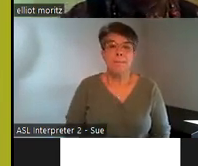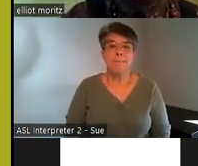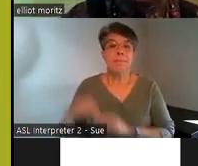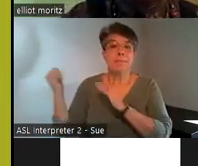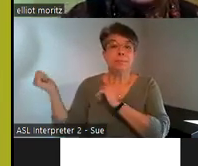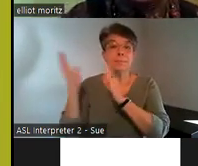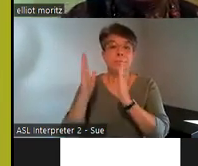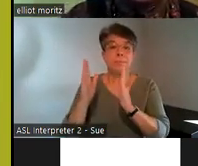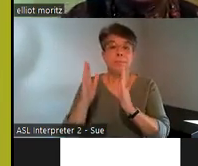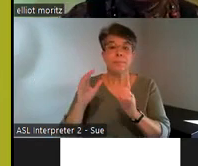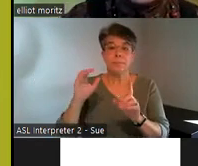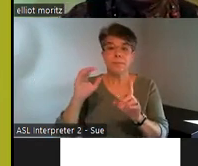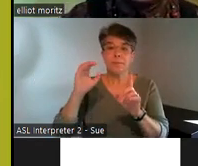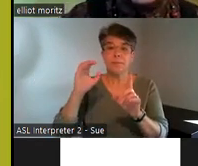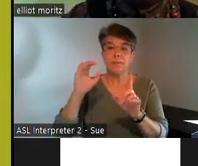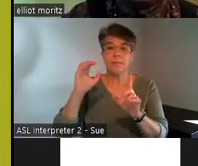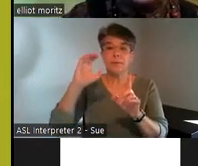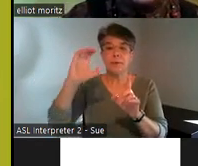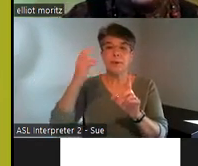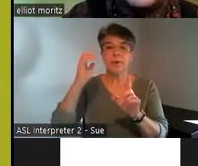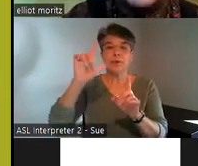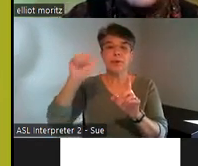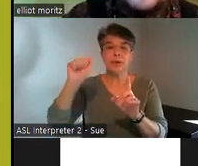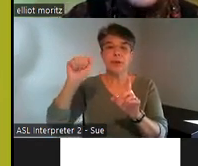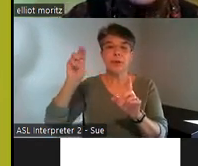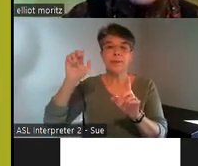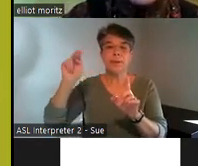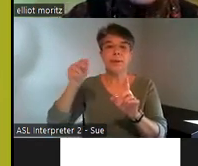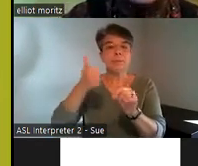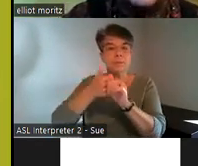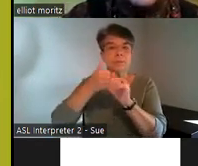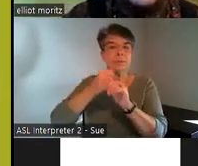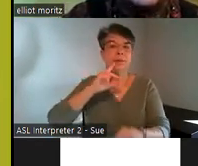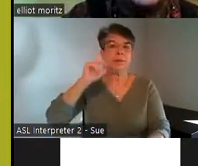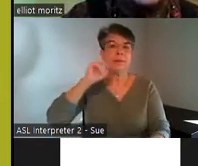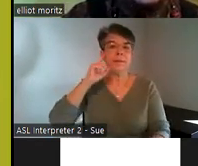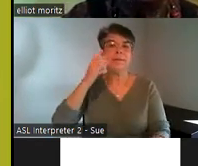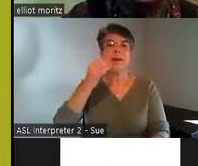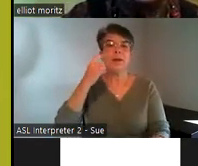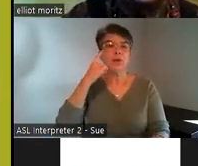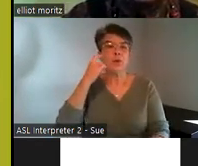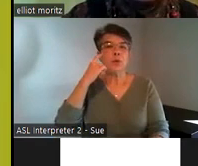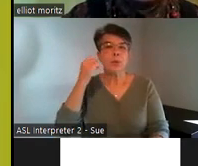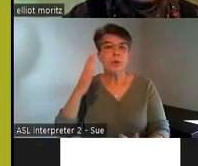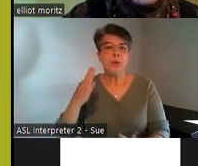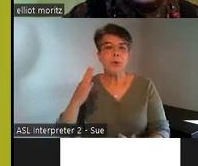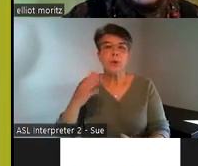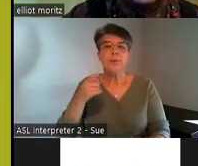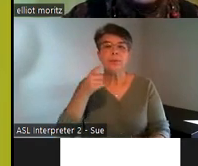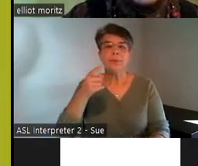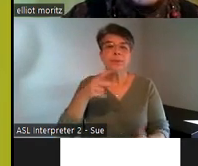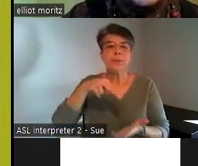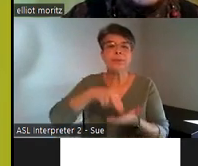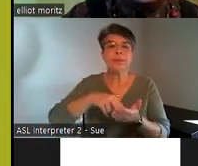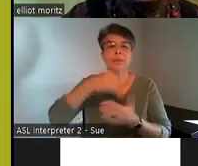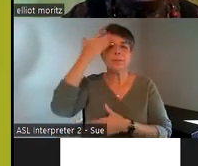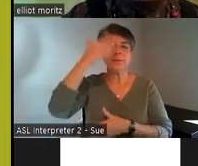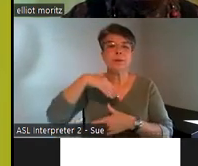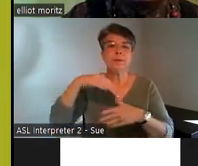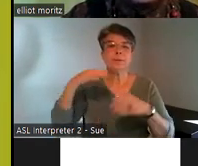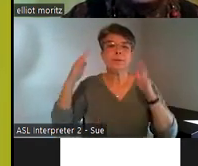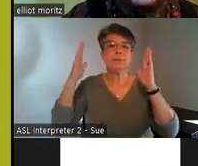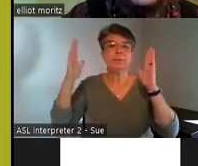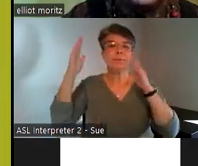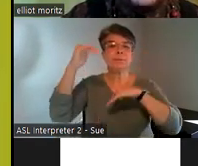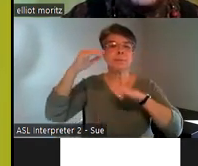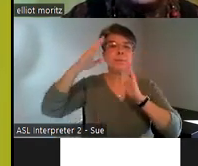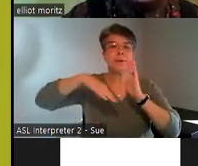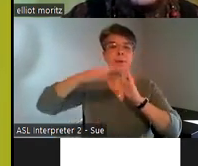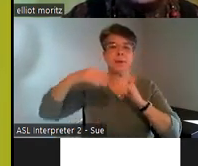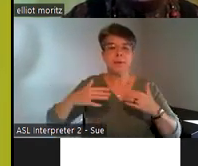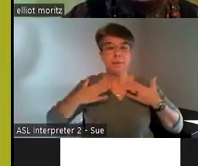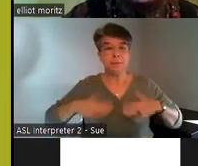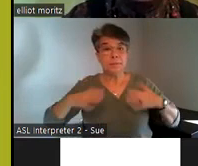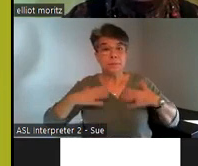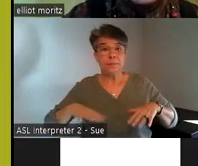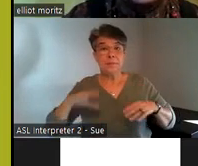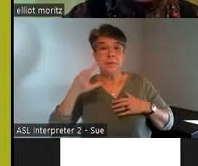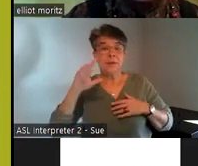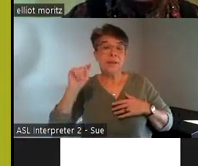is of chellam man he is a deaf artist and YouTuber um here he's standing um W wearing a tan shirt and